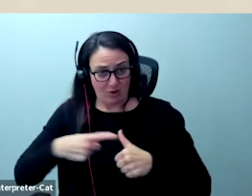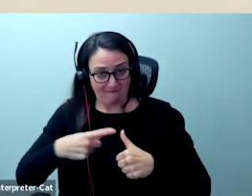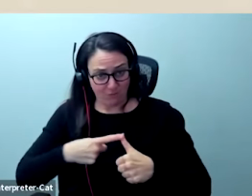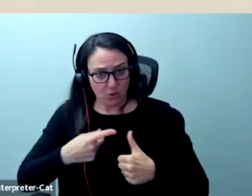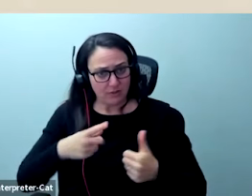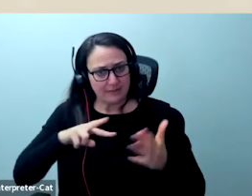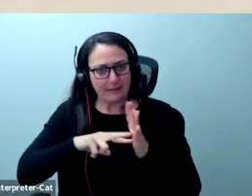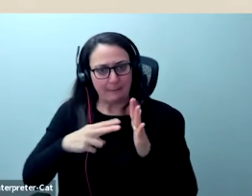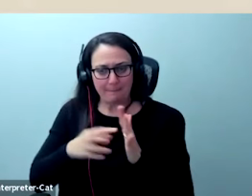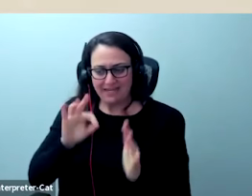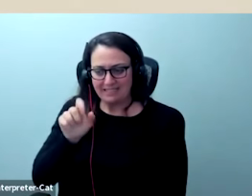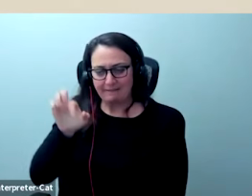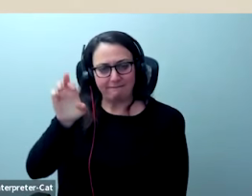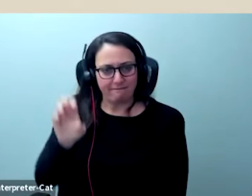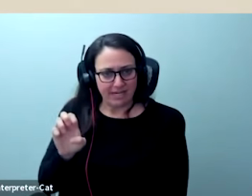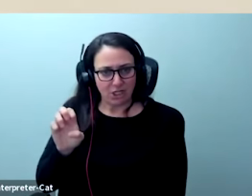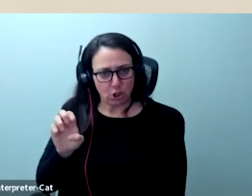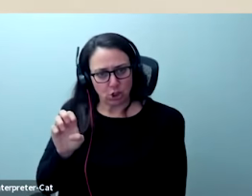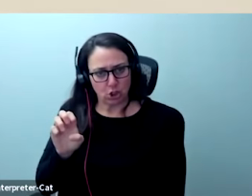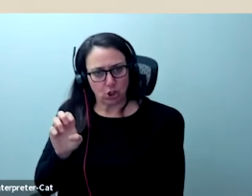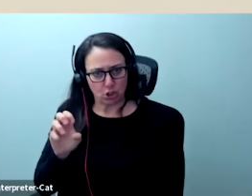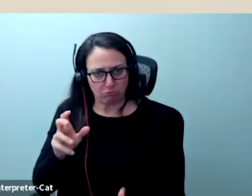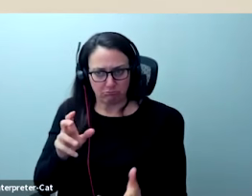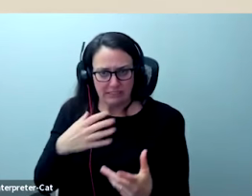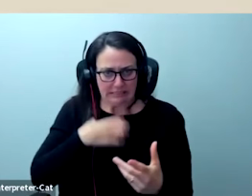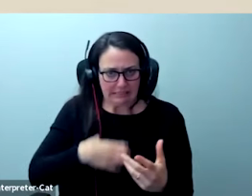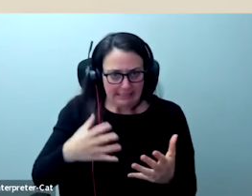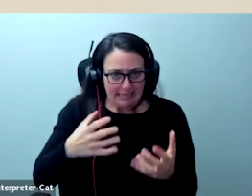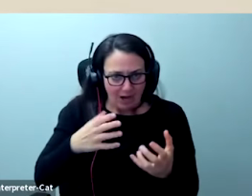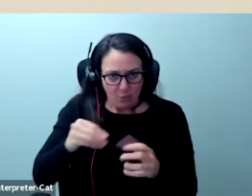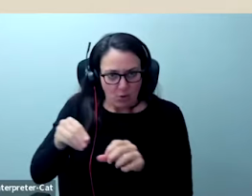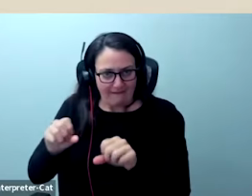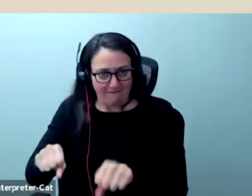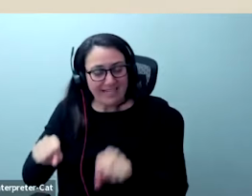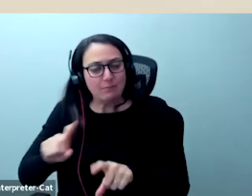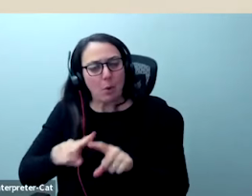that's not just desirable and feasible but also viable. So yes, sometimes there won't be a feature